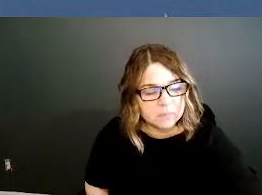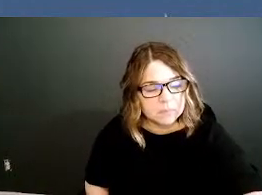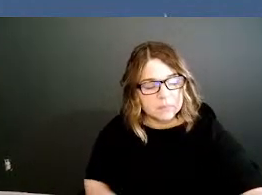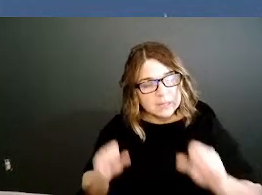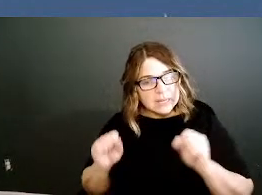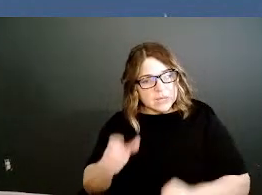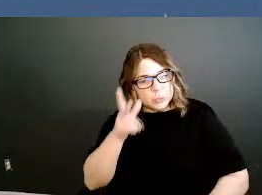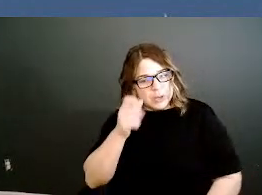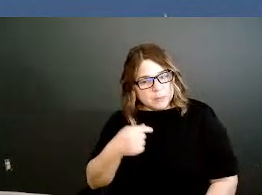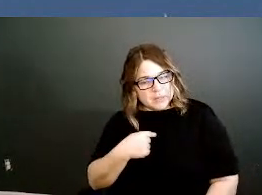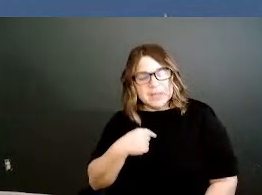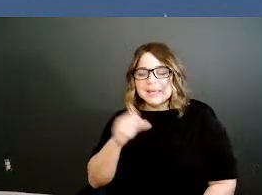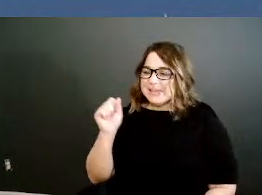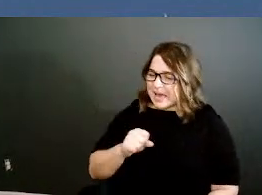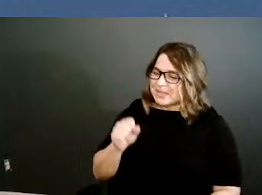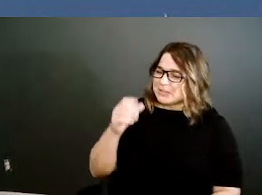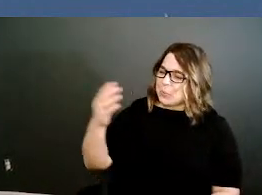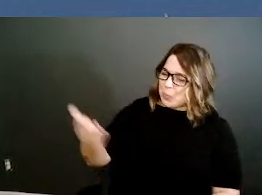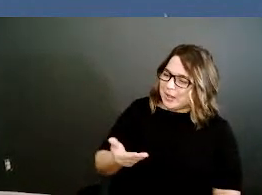MY NAME IS ANNA AND I LIVE IN WARD 5 AND I AM A MEMBER